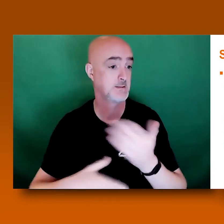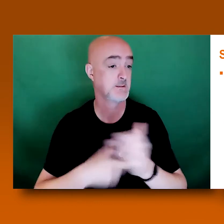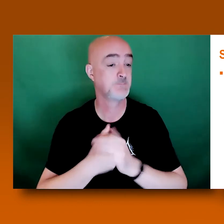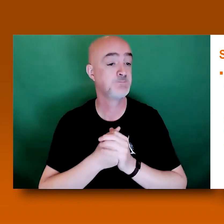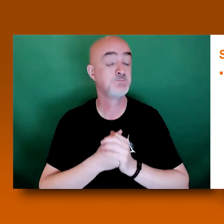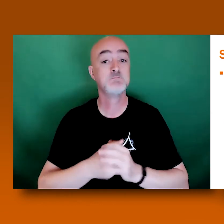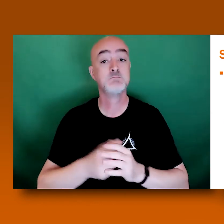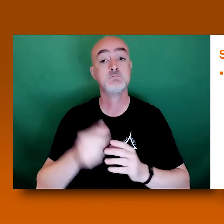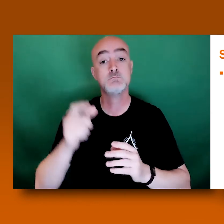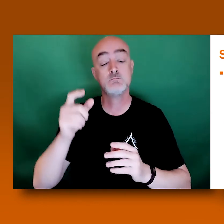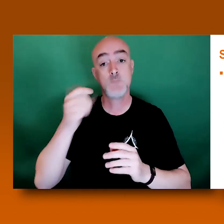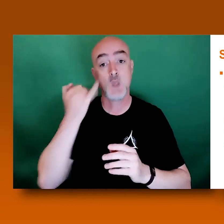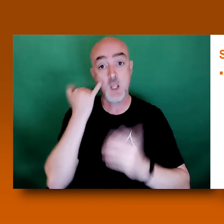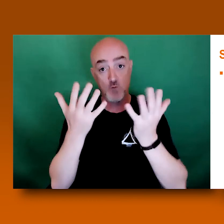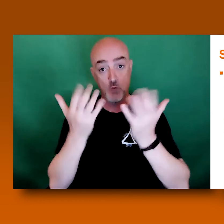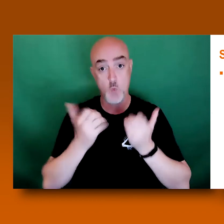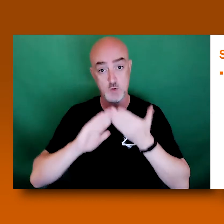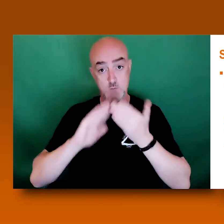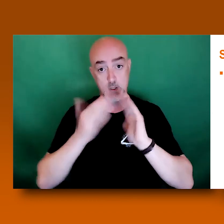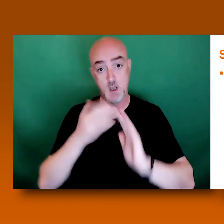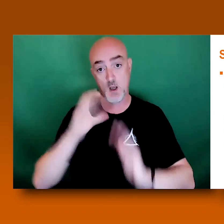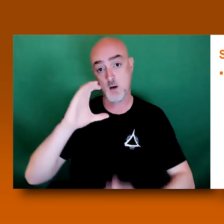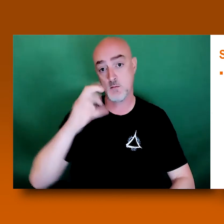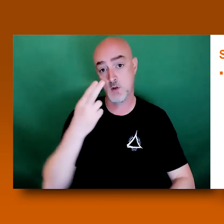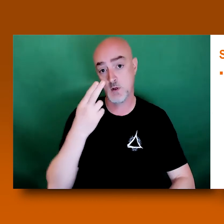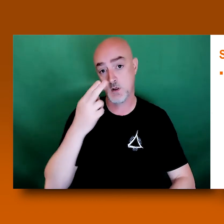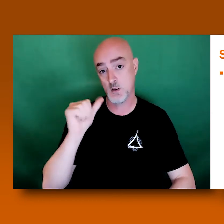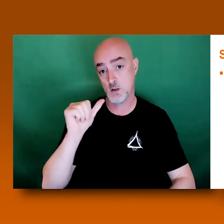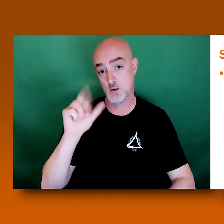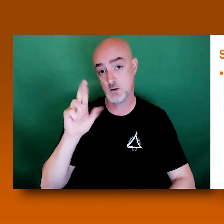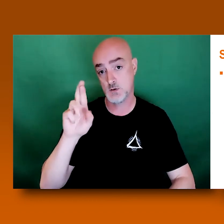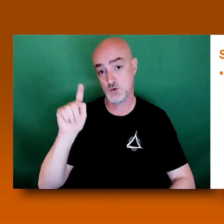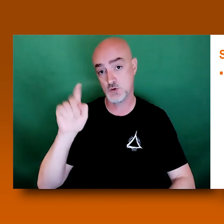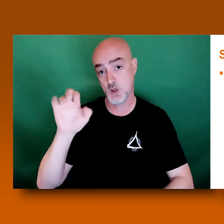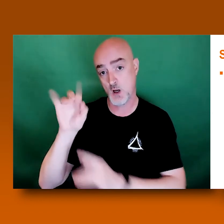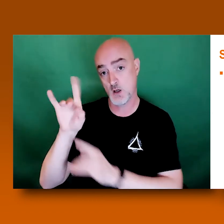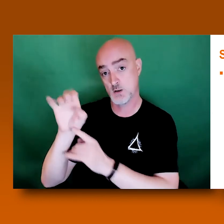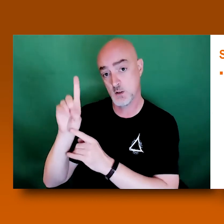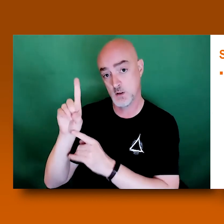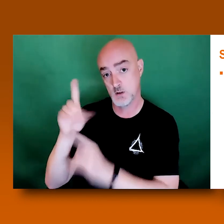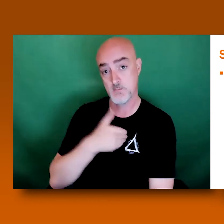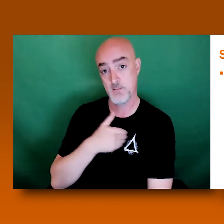process to be involved. If you'd like to become a chartered member, because remember, we've got those